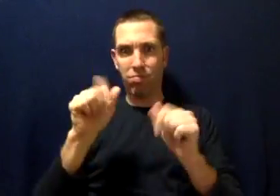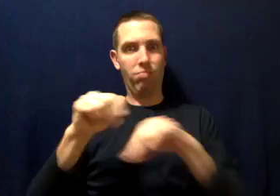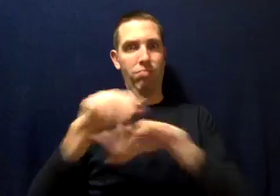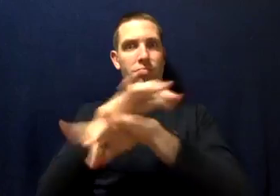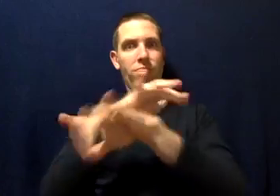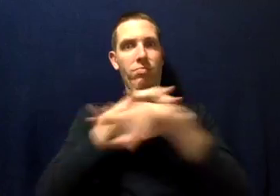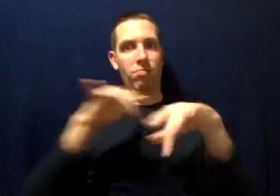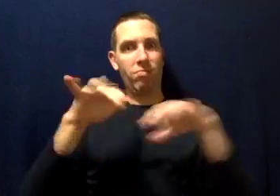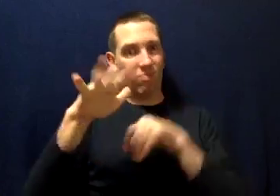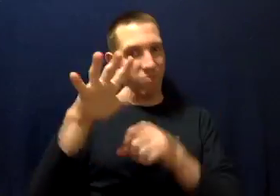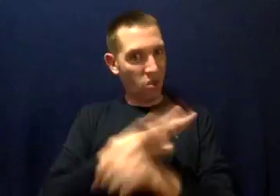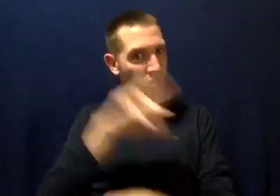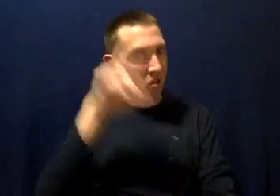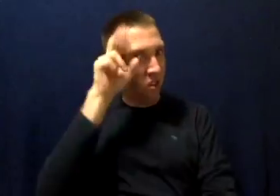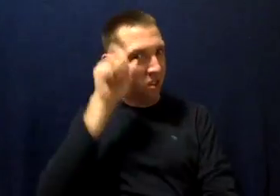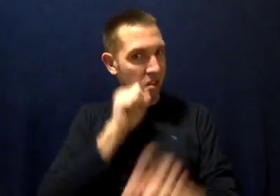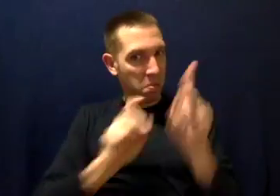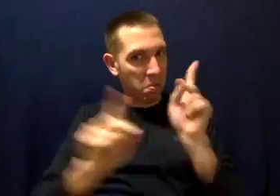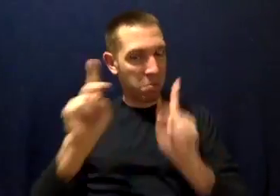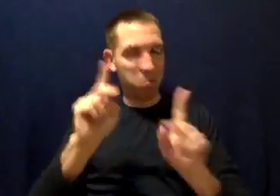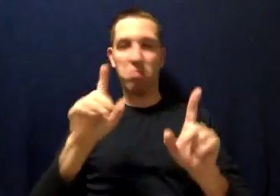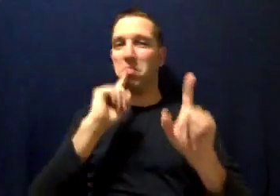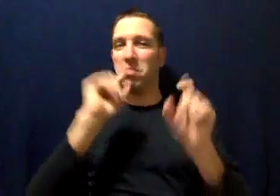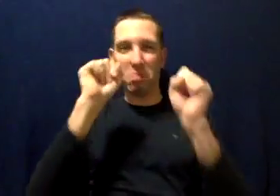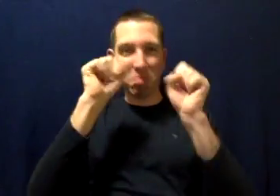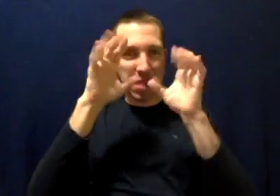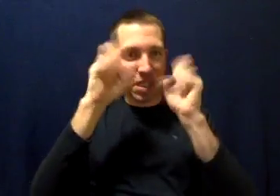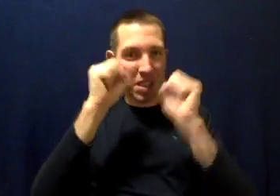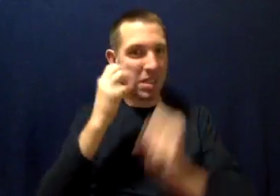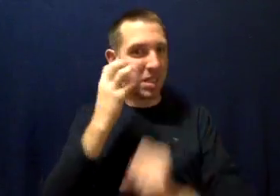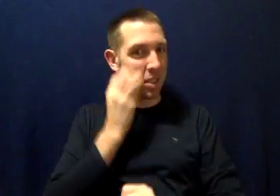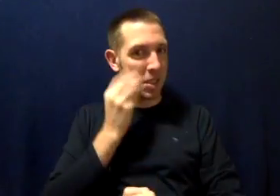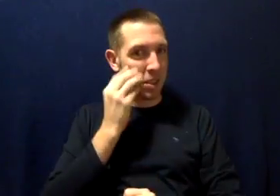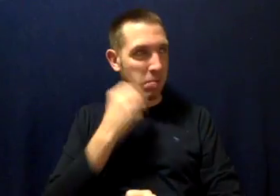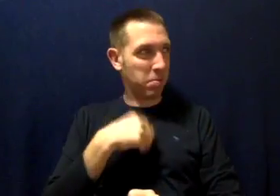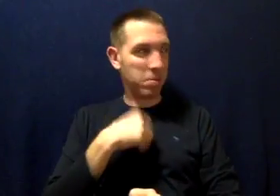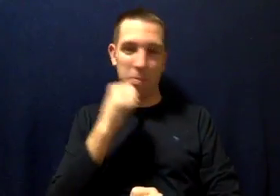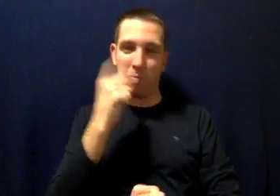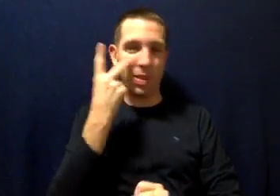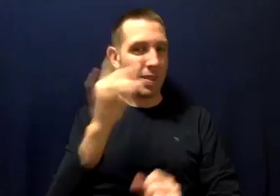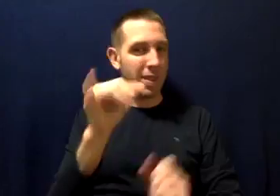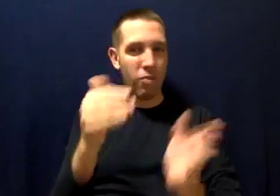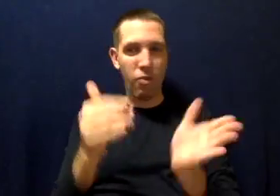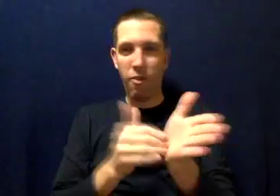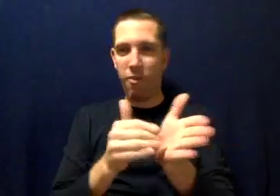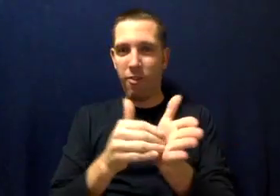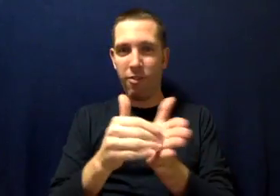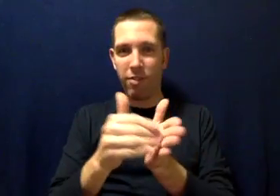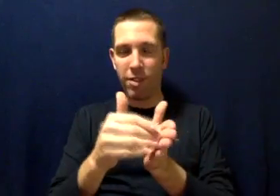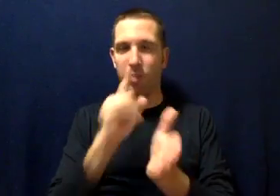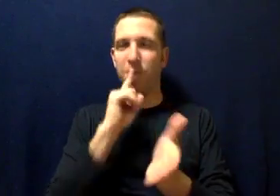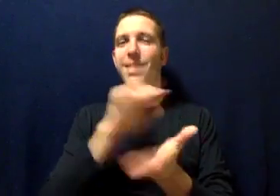I saw a room filled with people with Usher syndrome. all milling around...it was awesome. You don't find that very often!